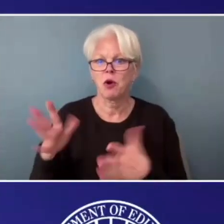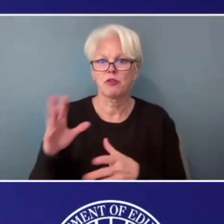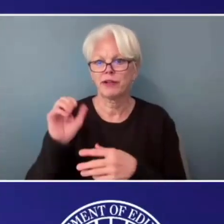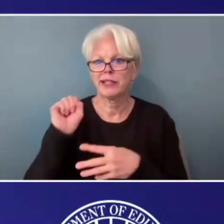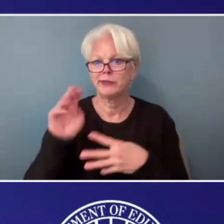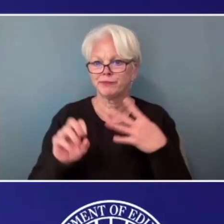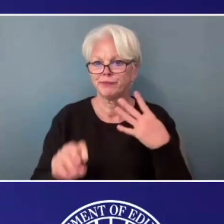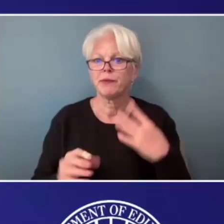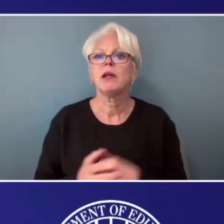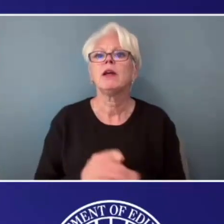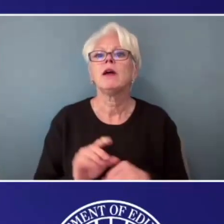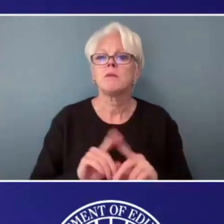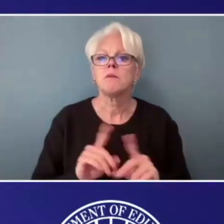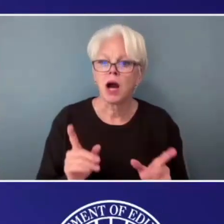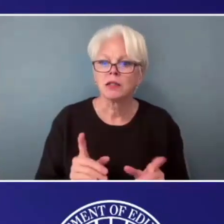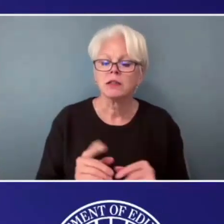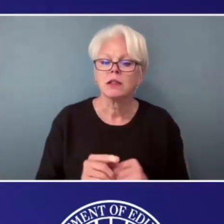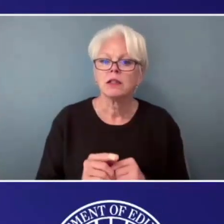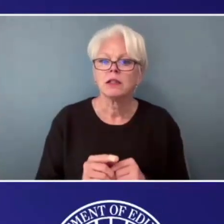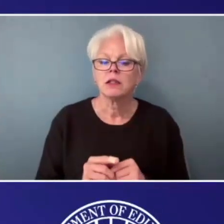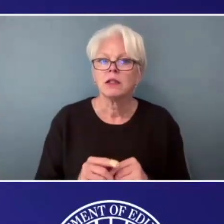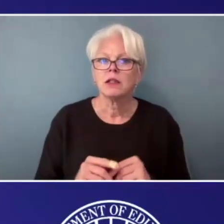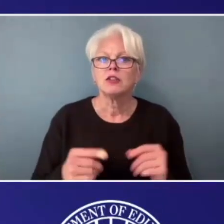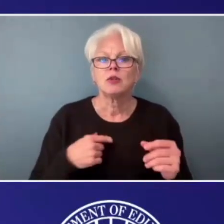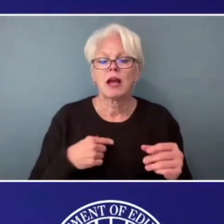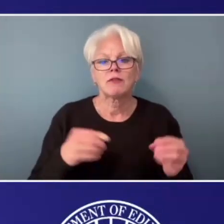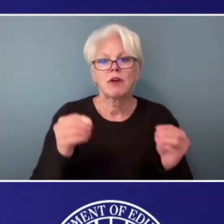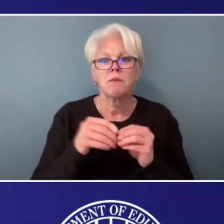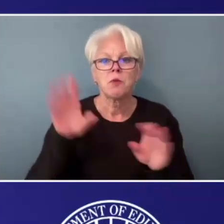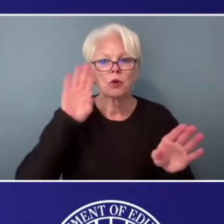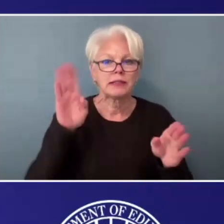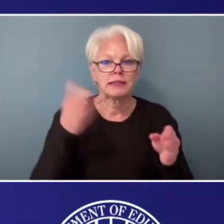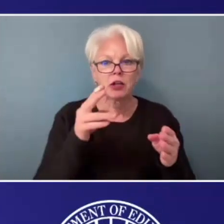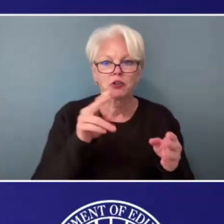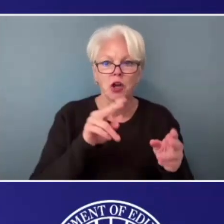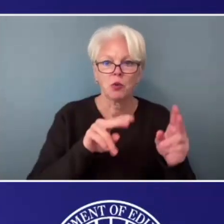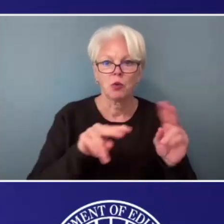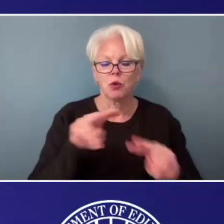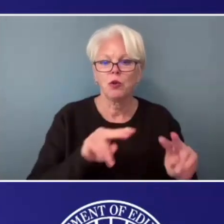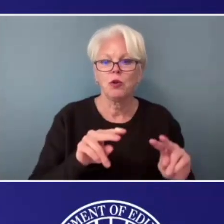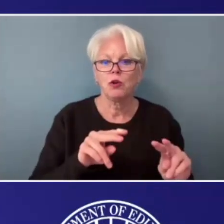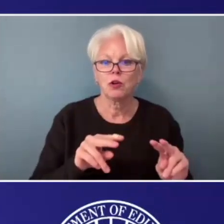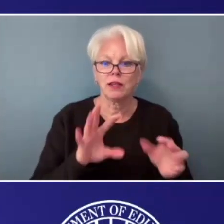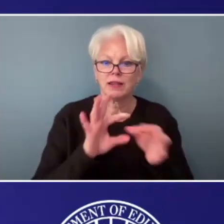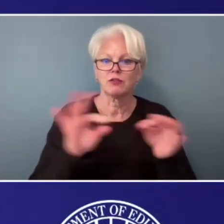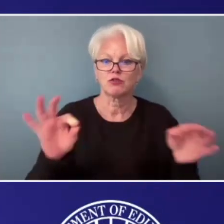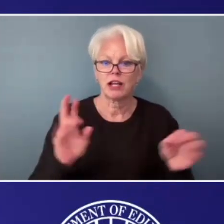But taking a narrower look, the phrase was used several times in H.R.